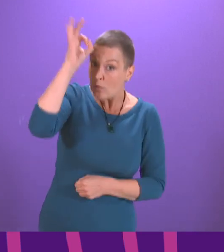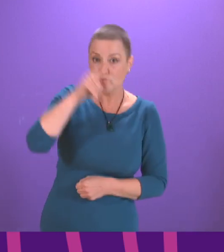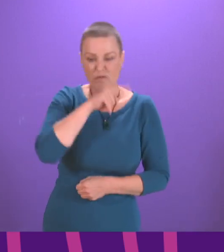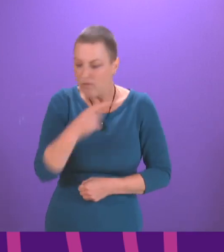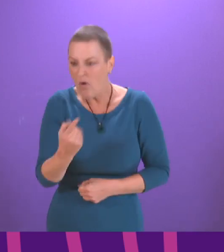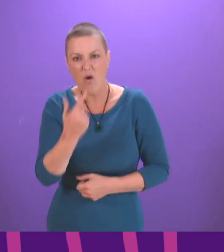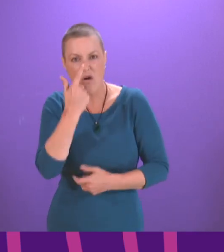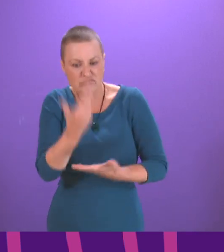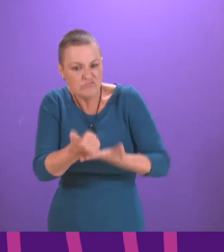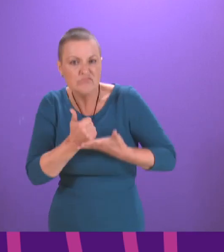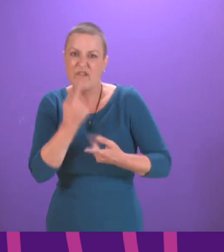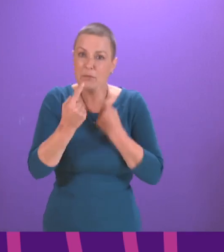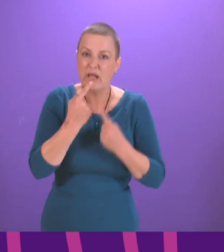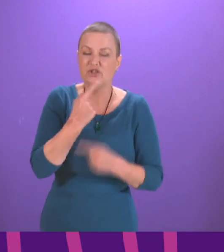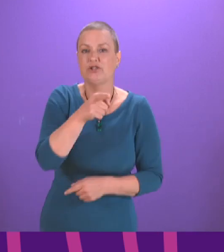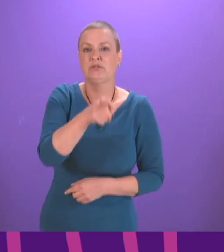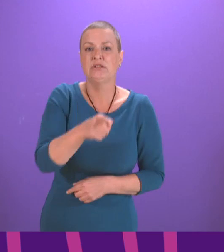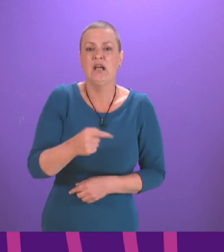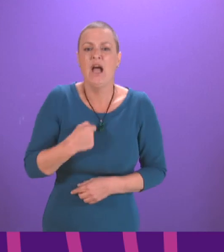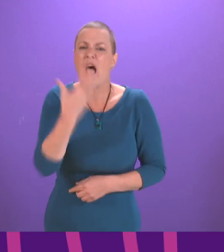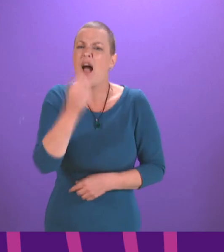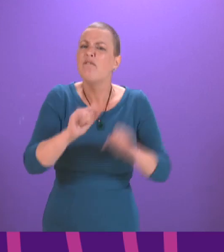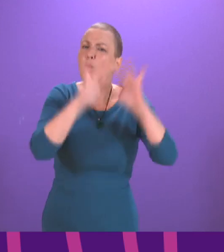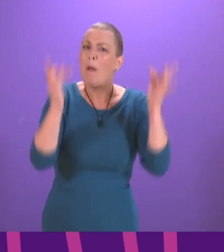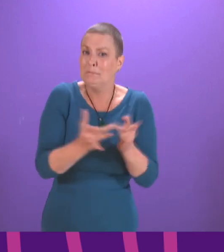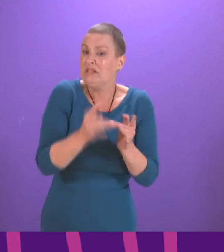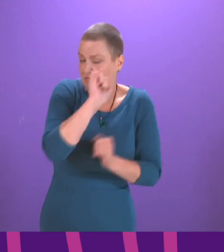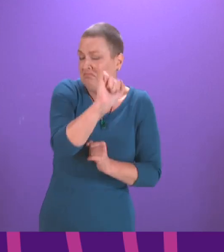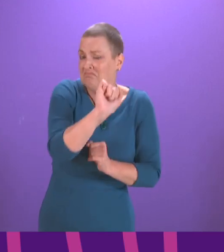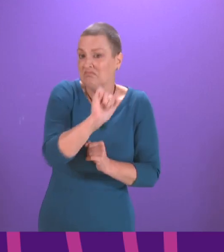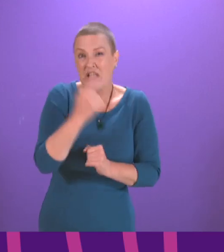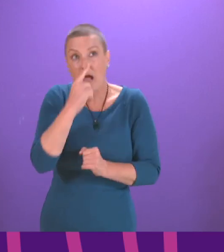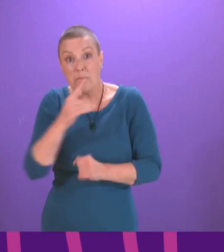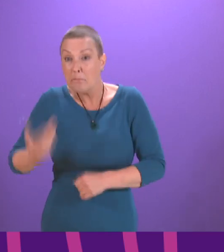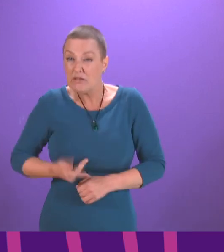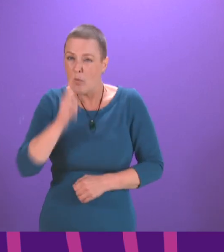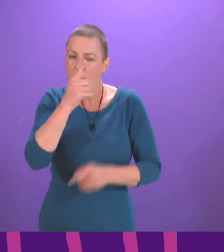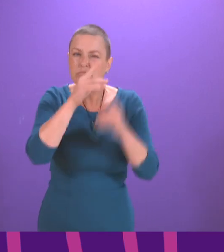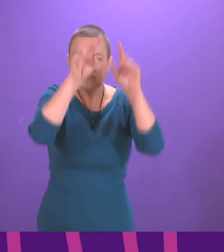I do not have that wrong—is available so that businesses can look in more detail at